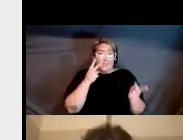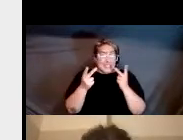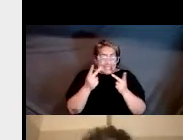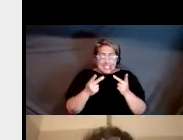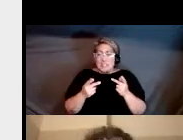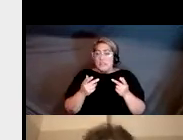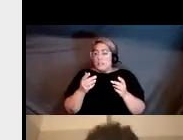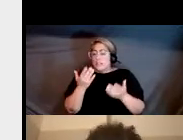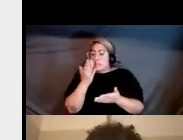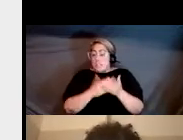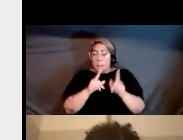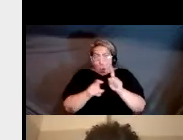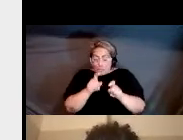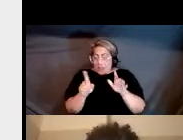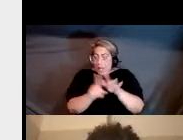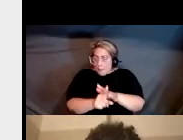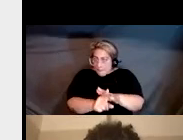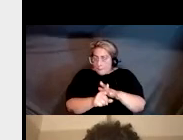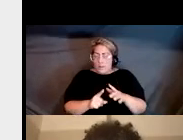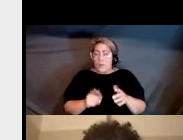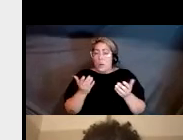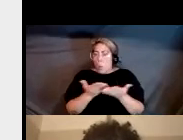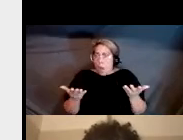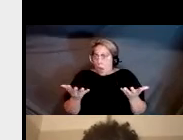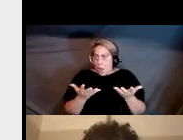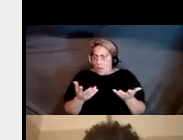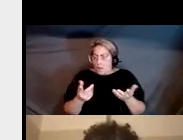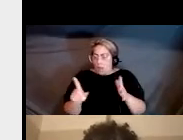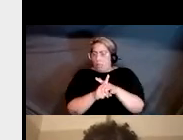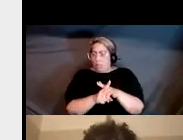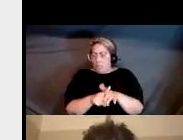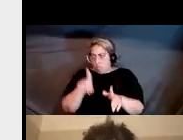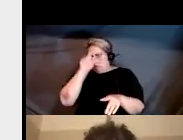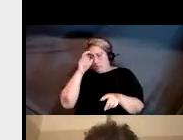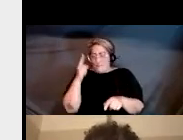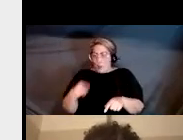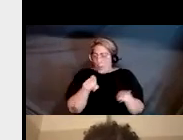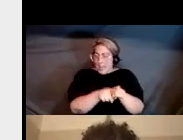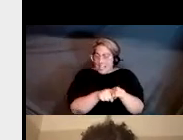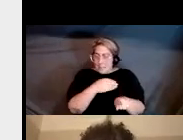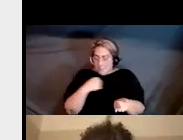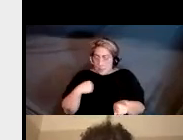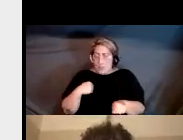What are the things that jump out to you as members? Collecting that information. Getting it into one place and bringing